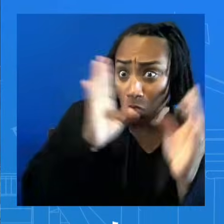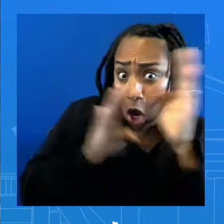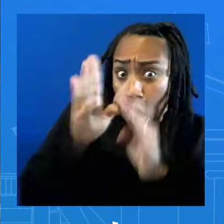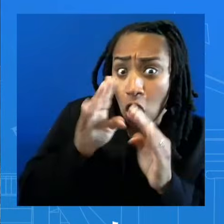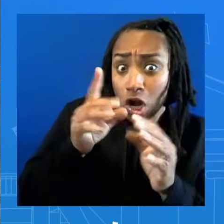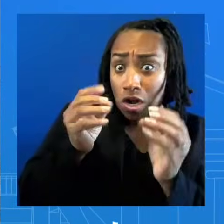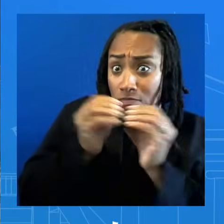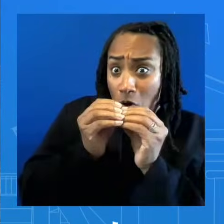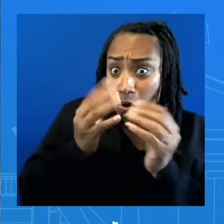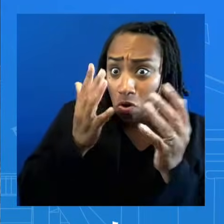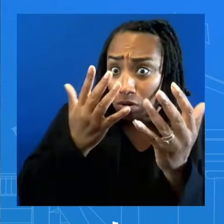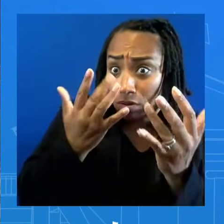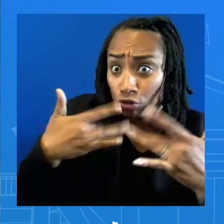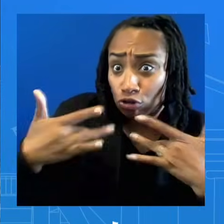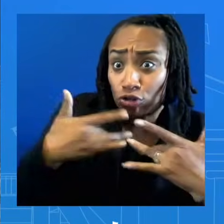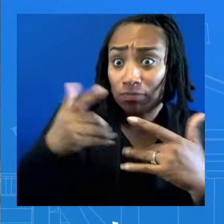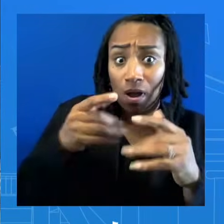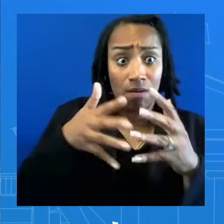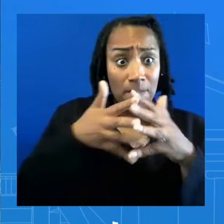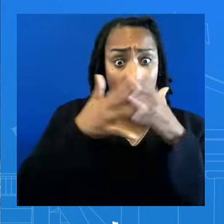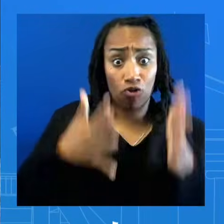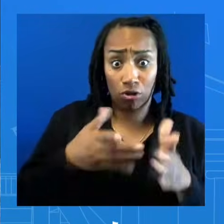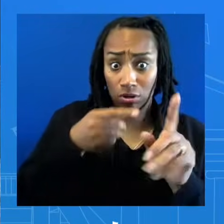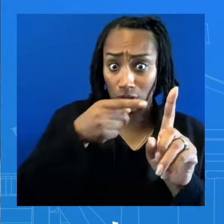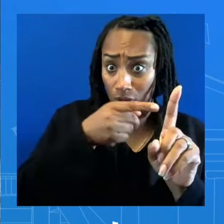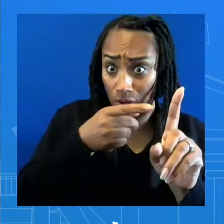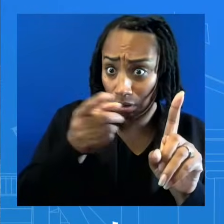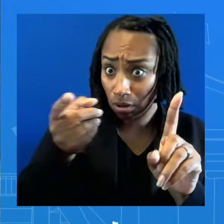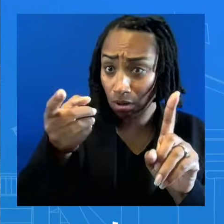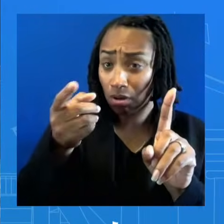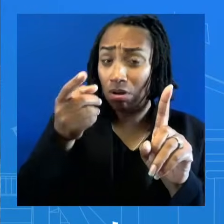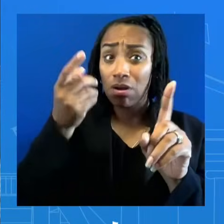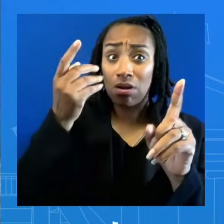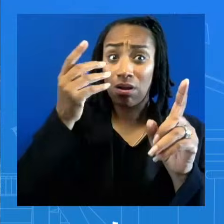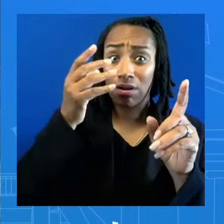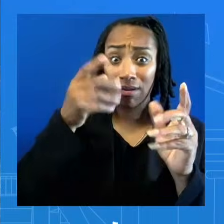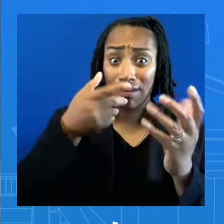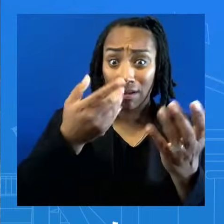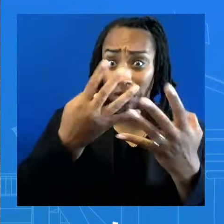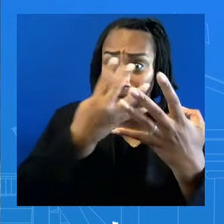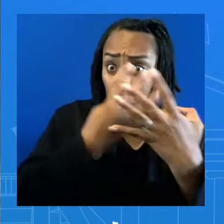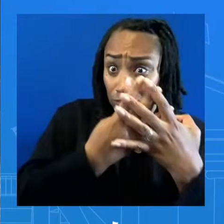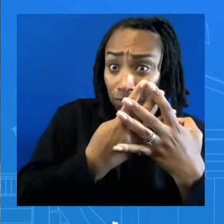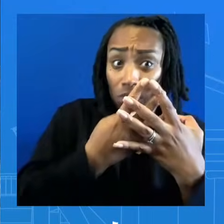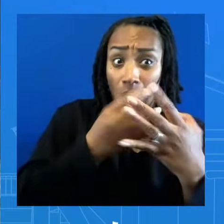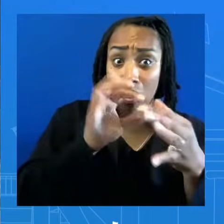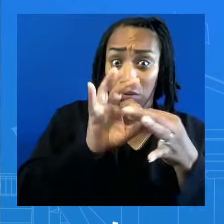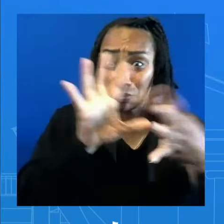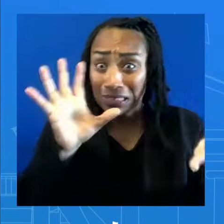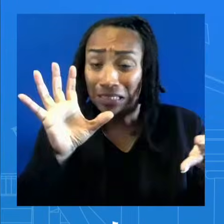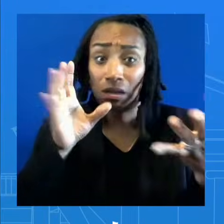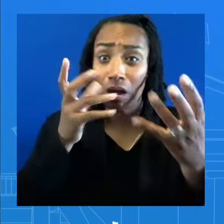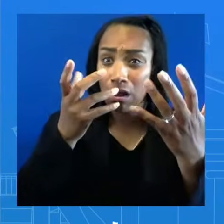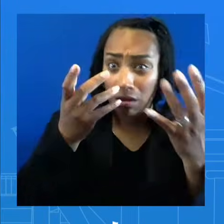sort of, people released? We're sort of -- would you have expected to have more news about Austin Tice at this point? Mr. Kirby: We're concerned about Mr. Tice.